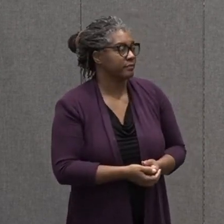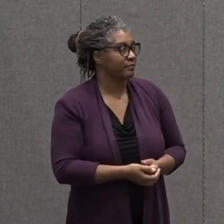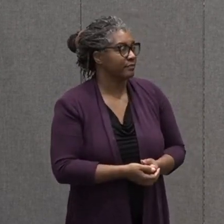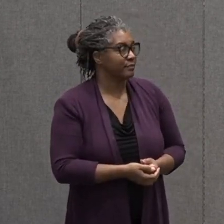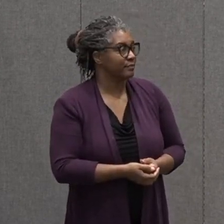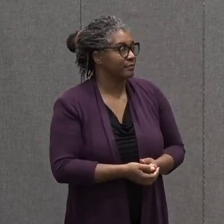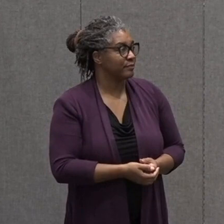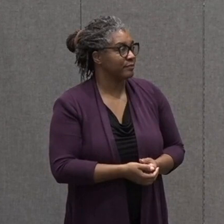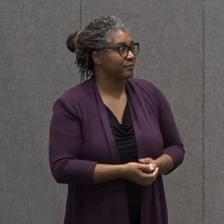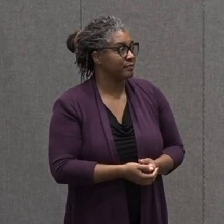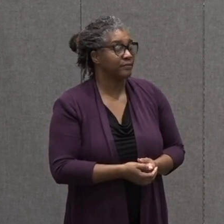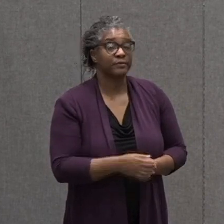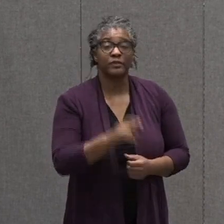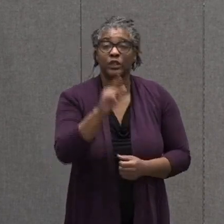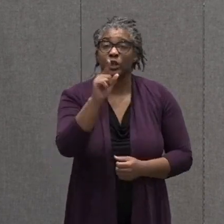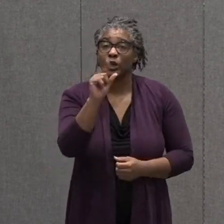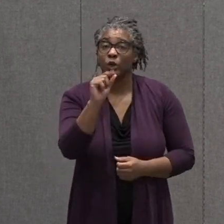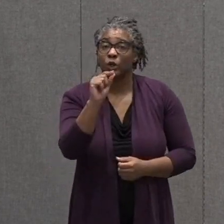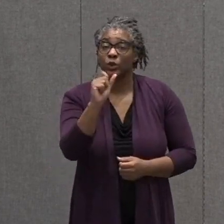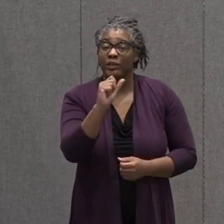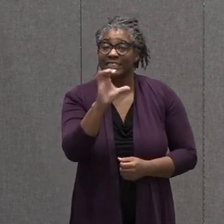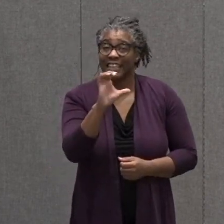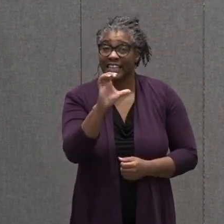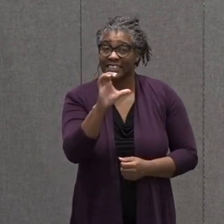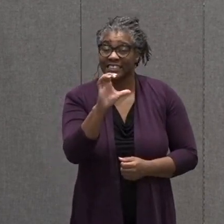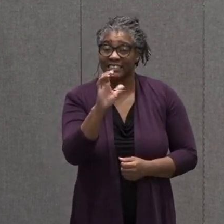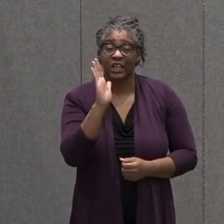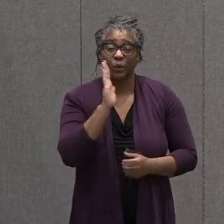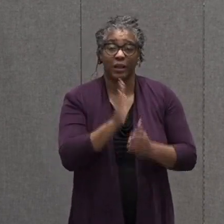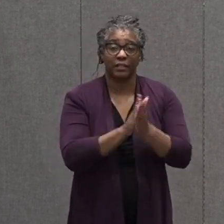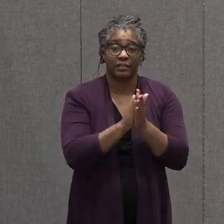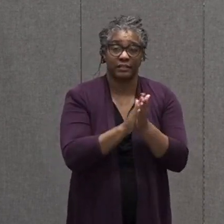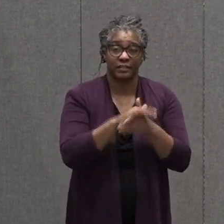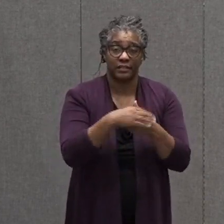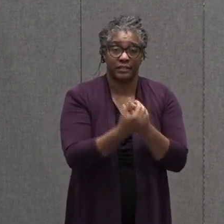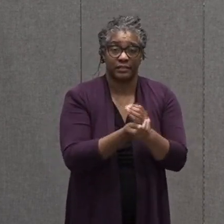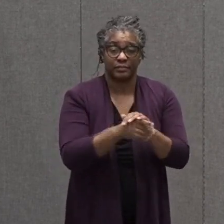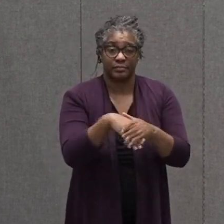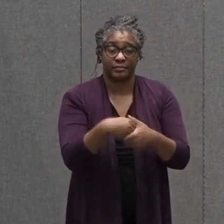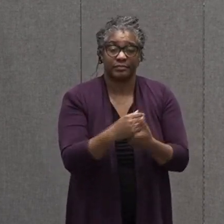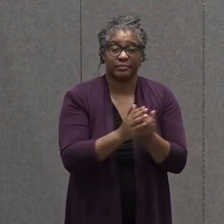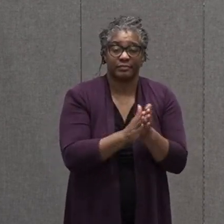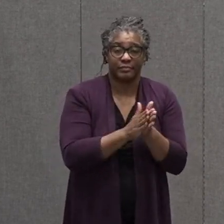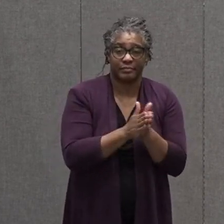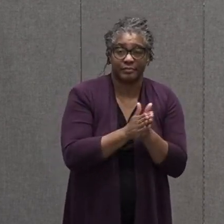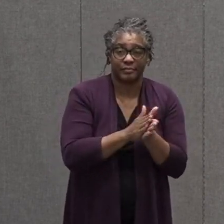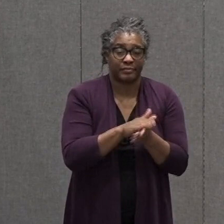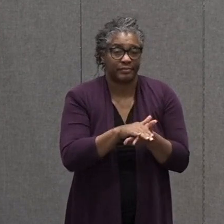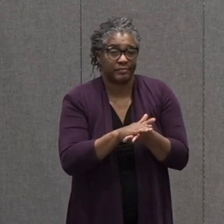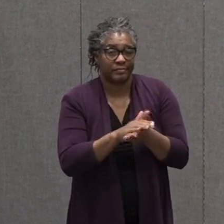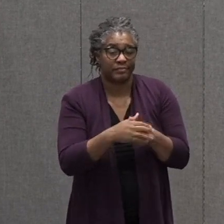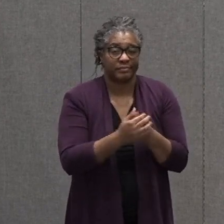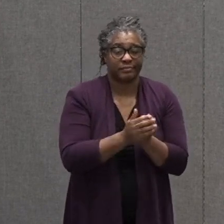And for 20 seconds, I am going to rub soap and scrub my hands on the backs,